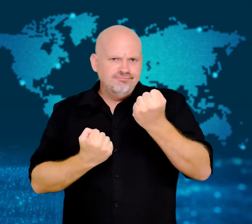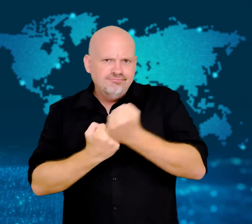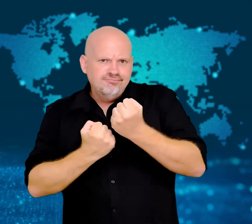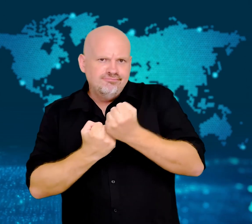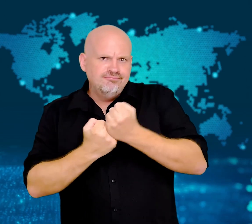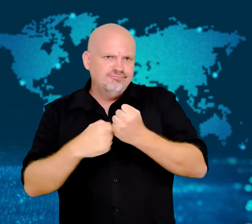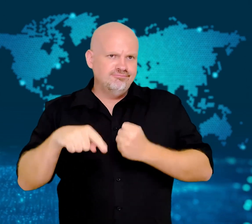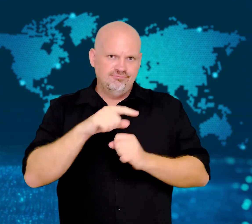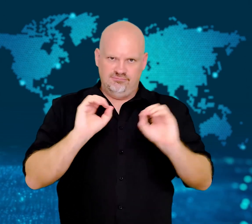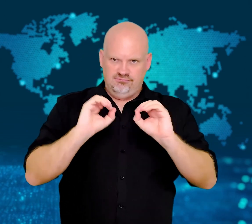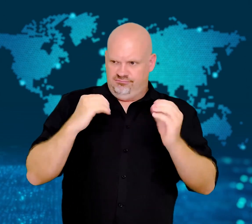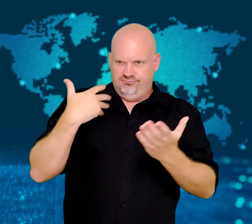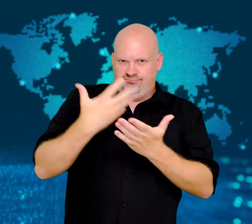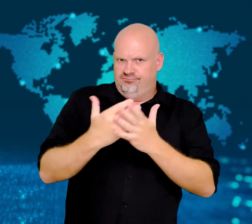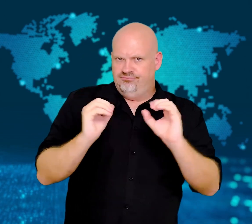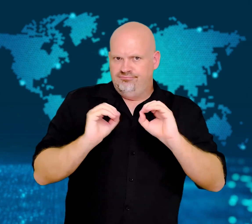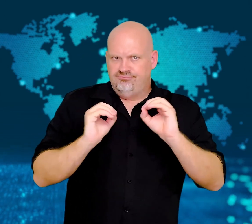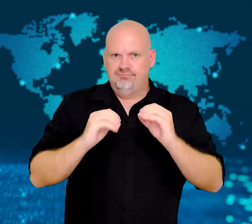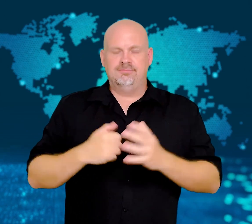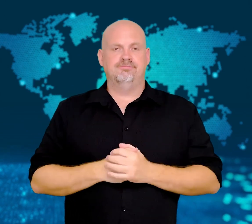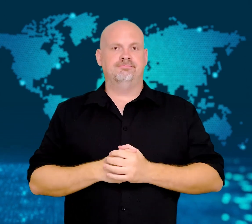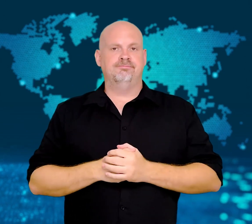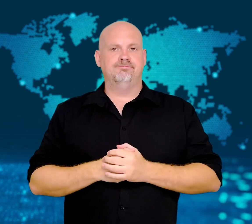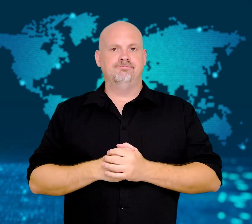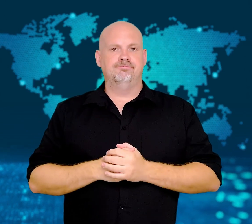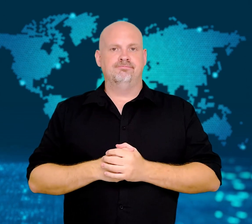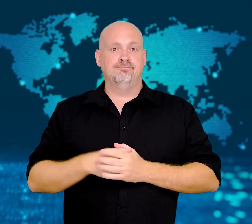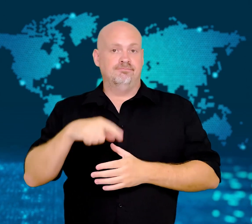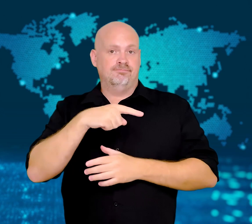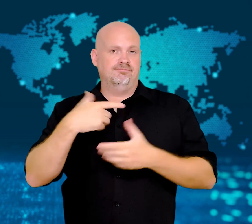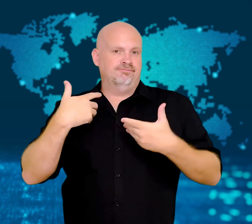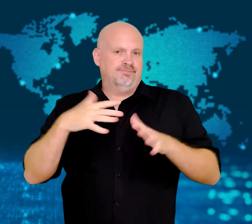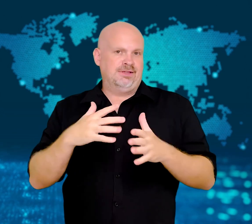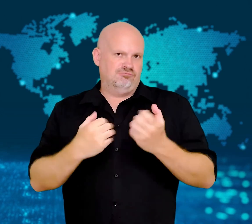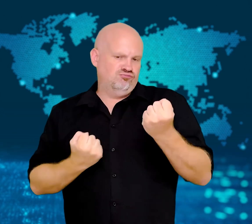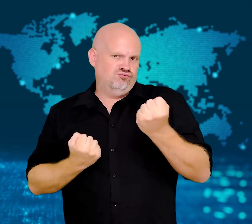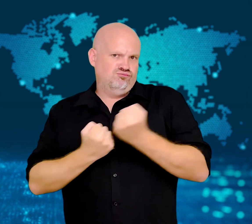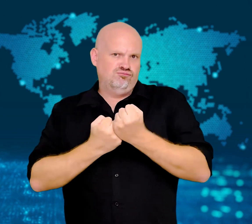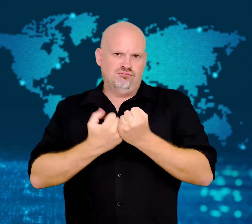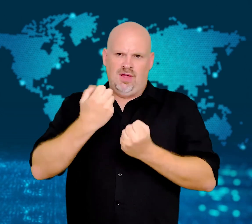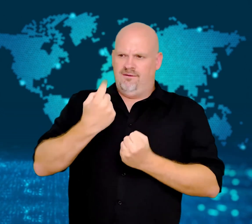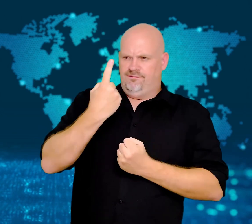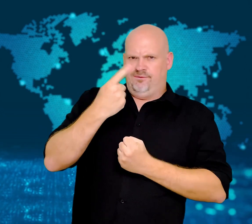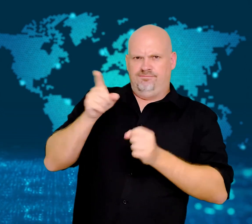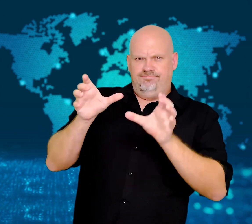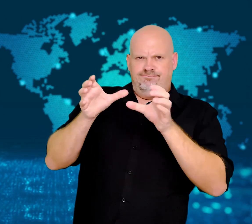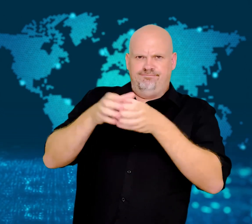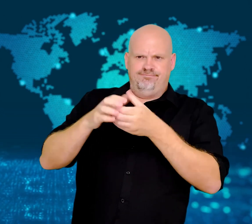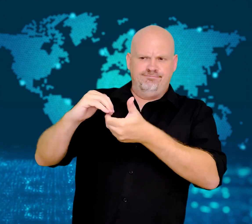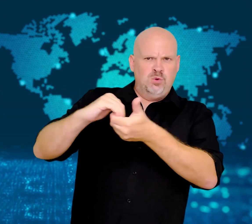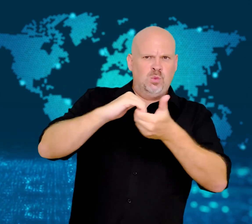but to gain access to rights they do not currently have.